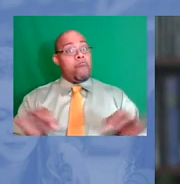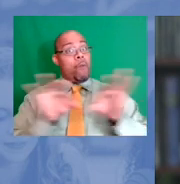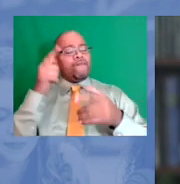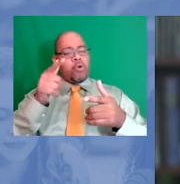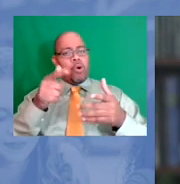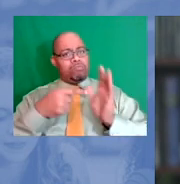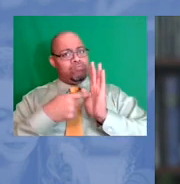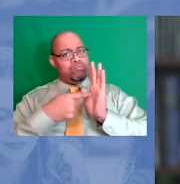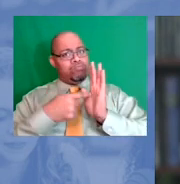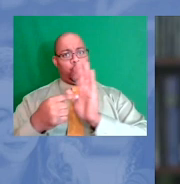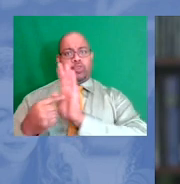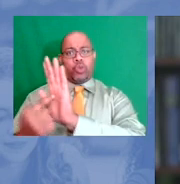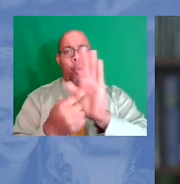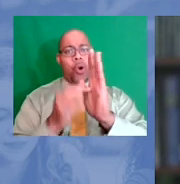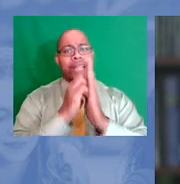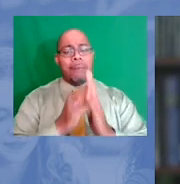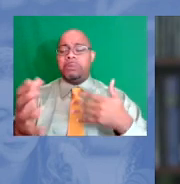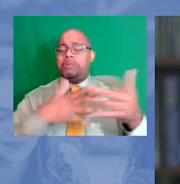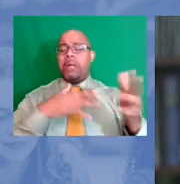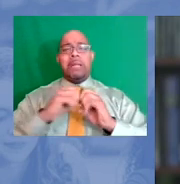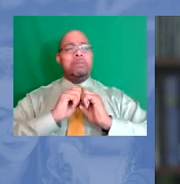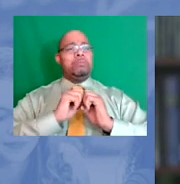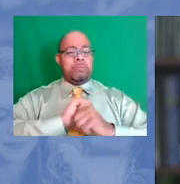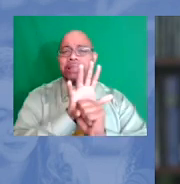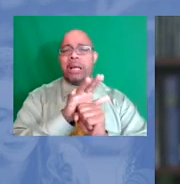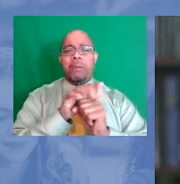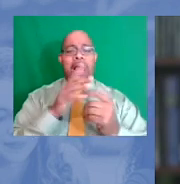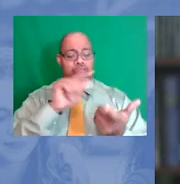DESPITE THE PANDEMIC AND THE TRANSITION TO THE ROLE OF FIRST LADY OF THE UNITED STATES